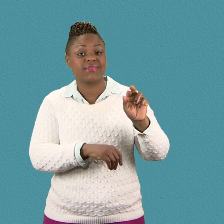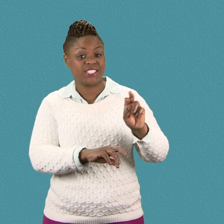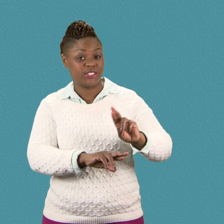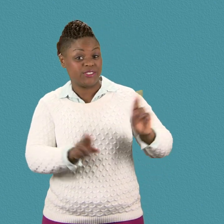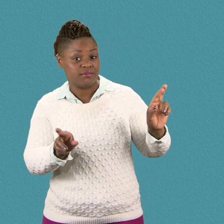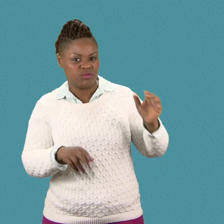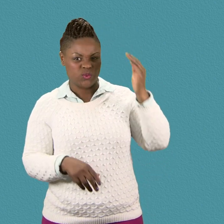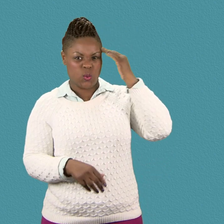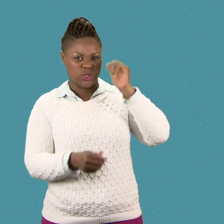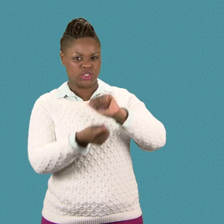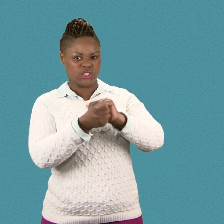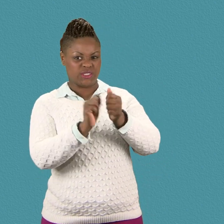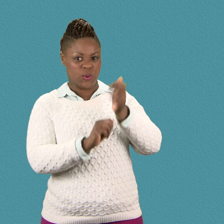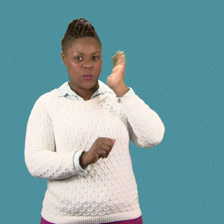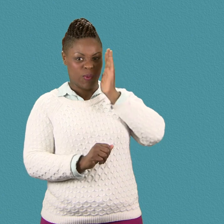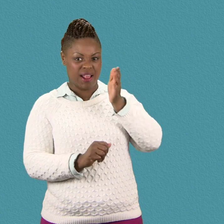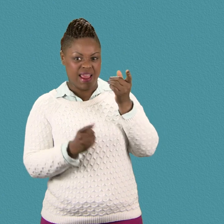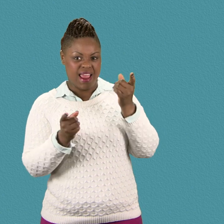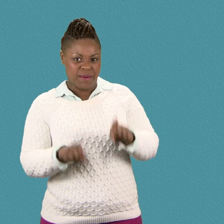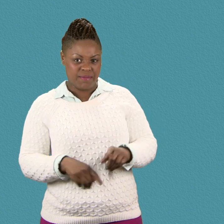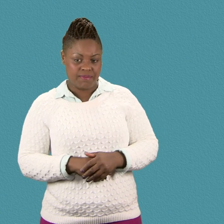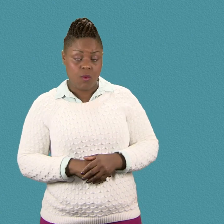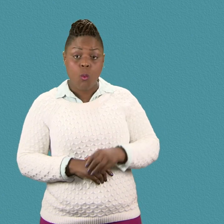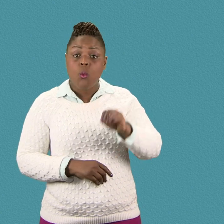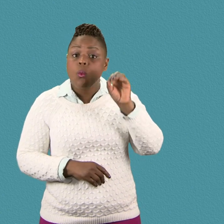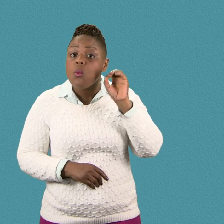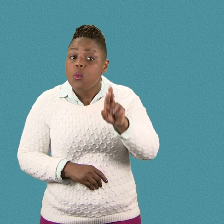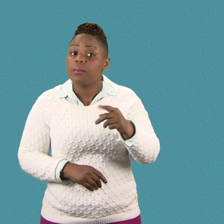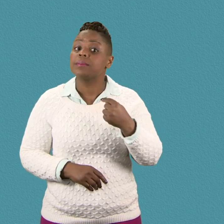Whether you've marked your calendar, or simply notice that your local channel seems